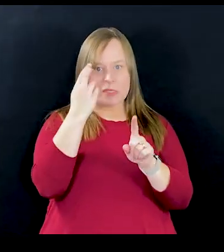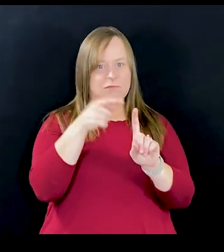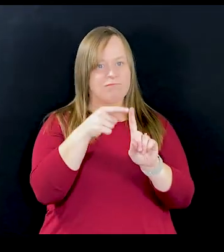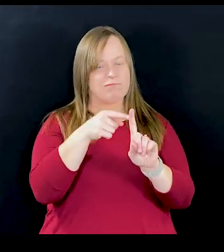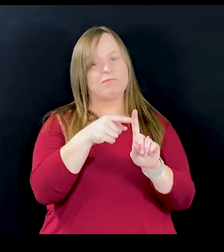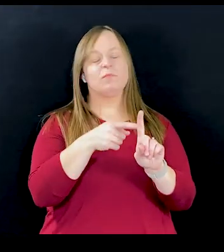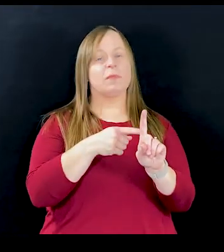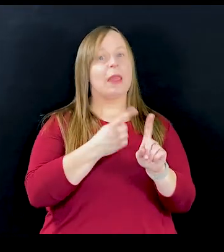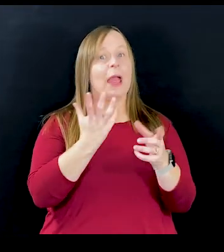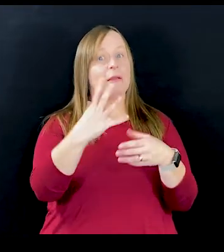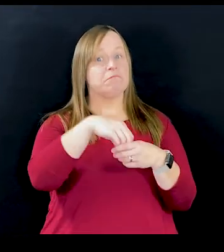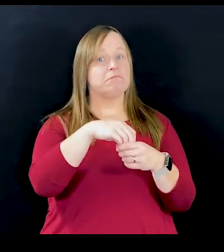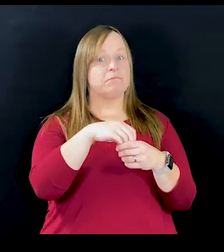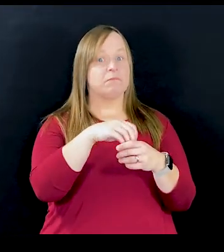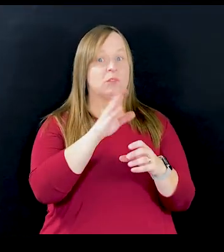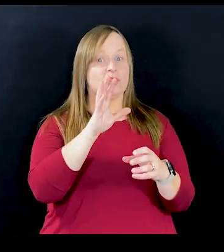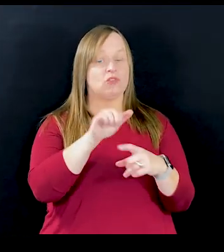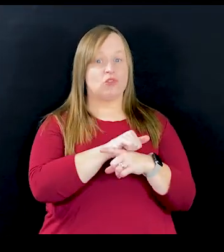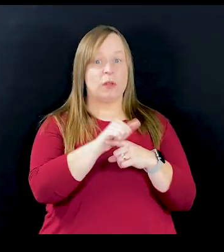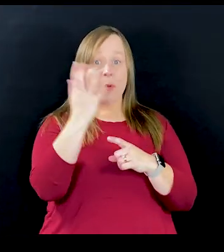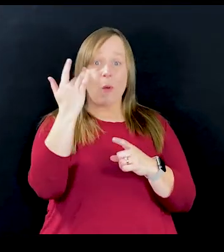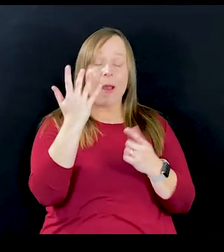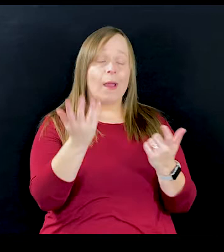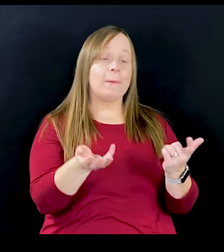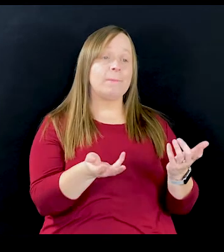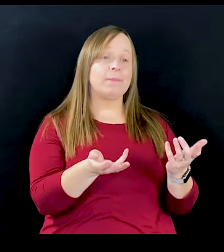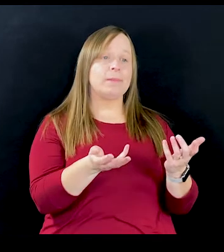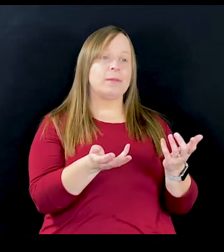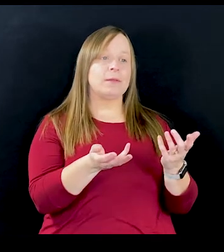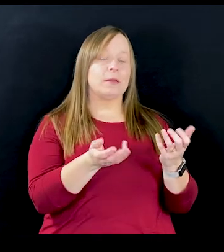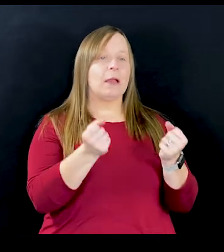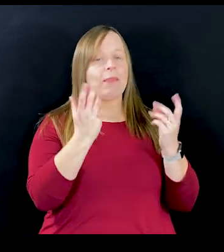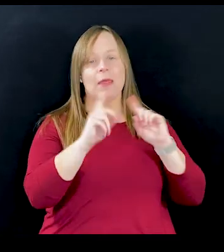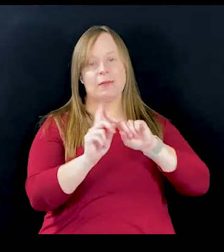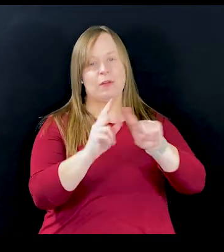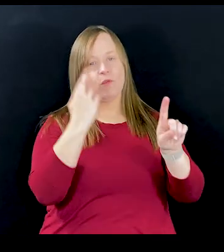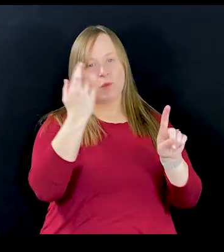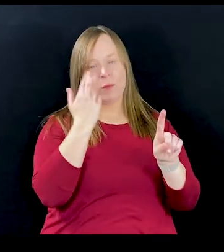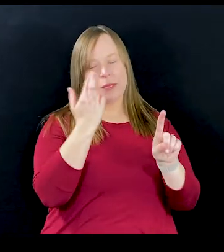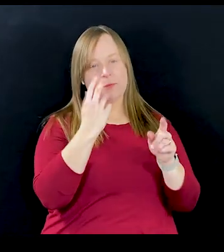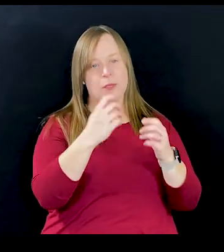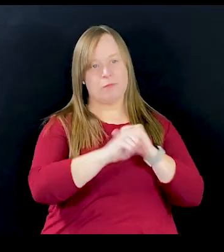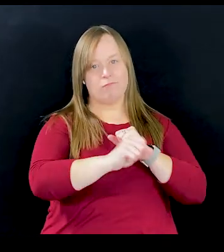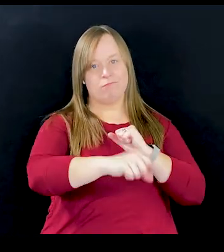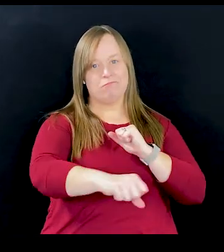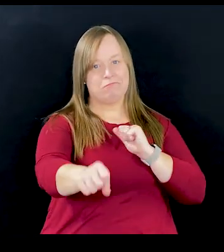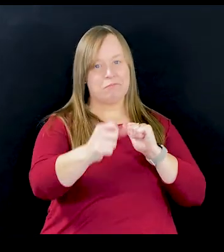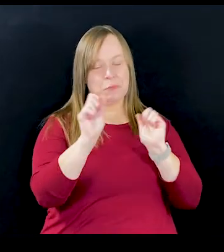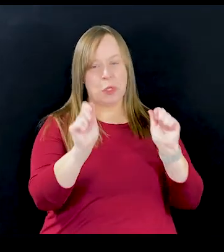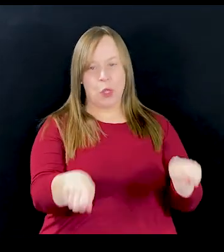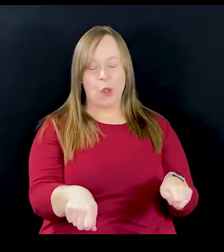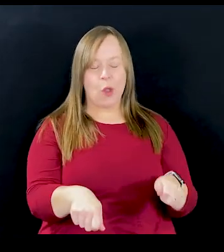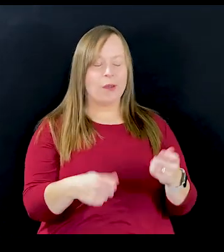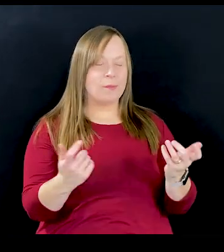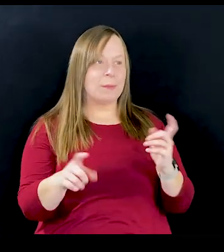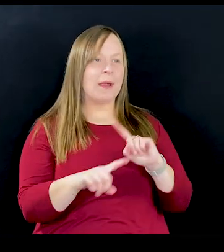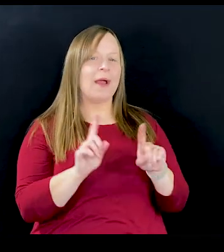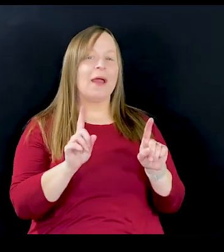And then I did attend this training, because there is a-- for a lot of different reasons that we could discuss at length.